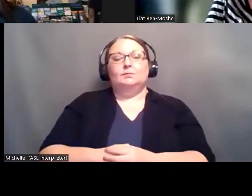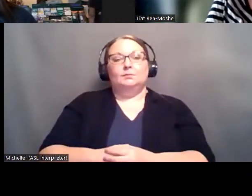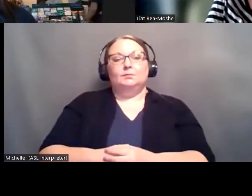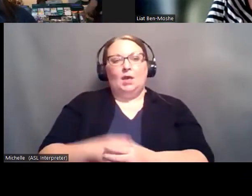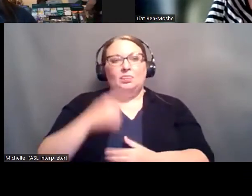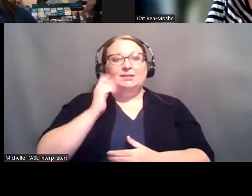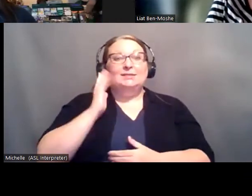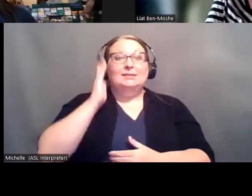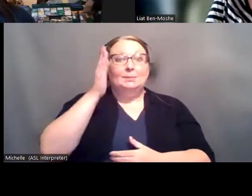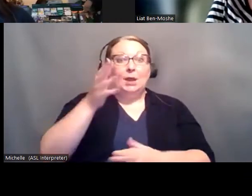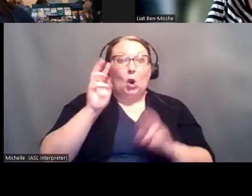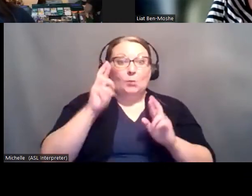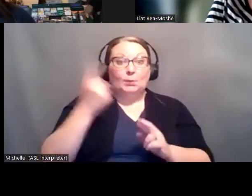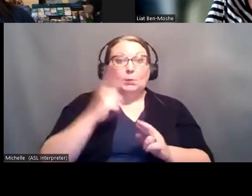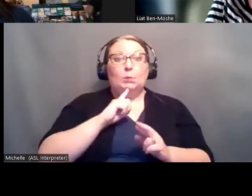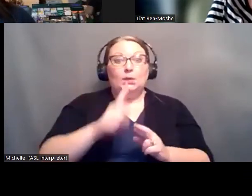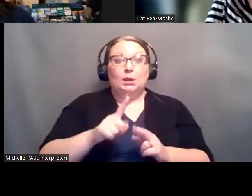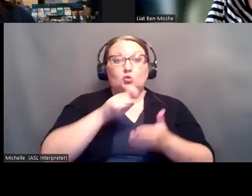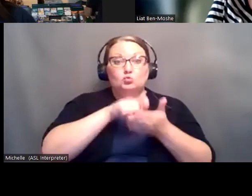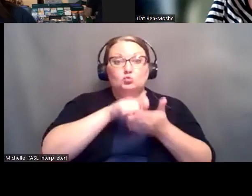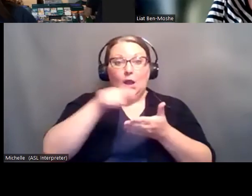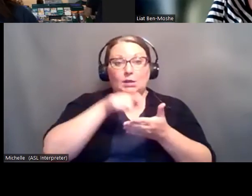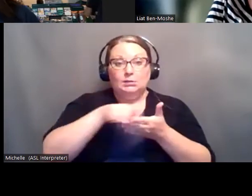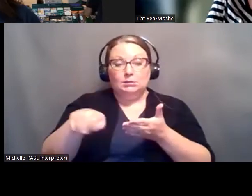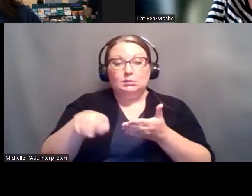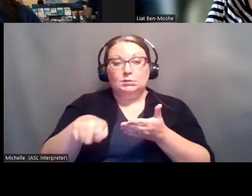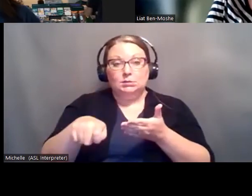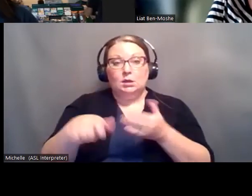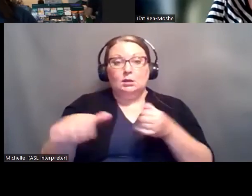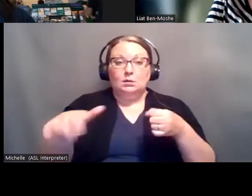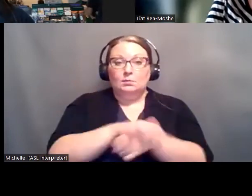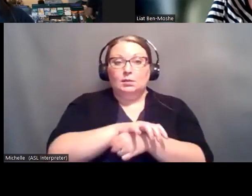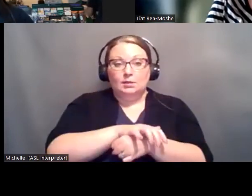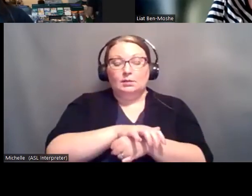I hope someone really does write a completely accessible,